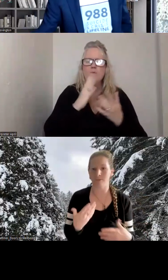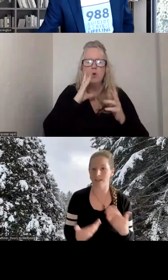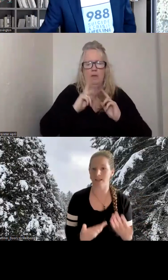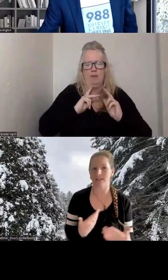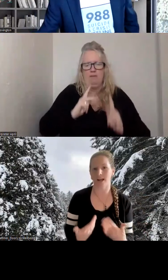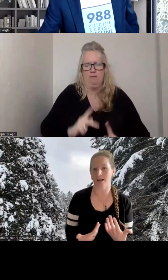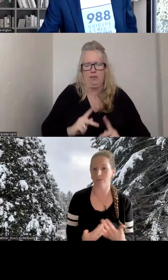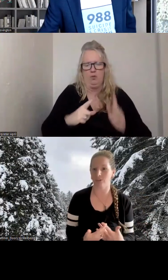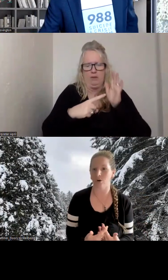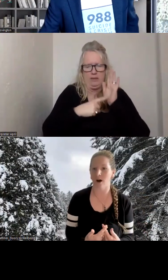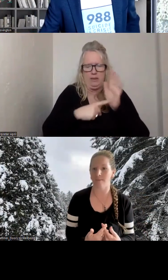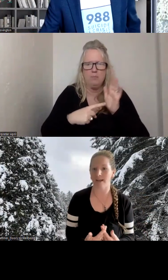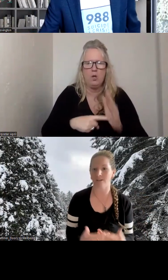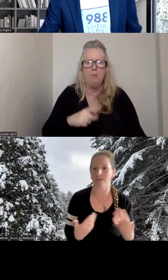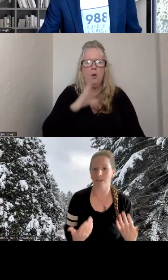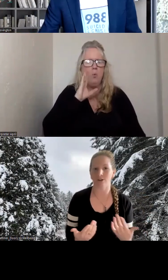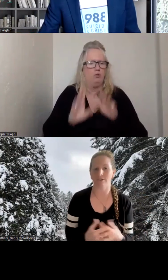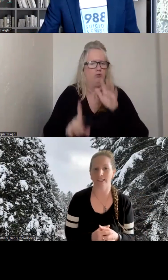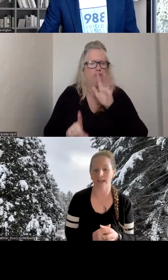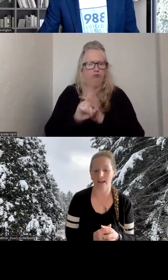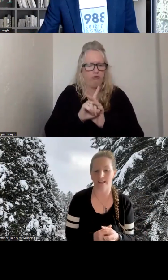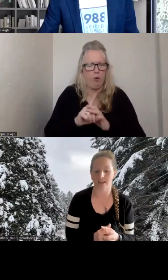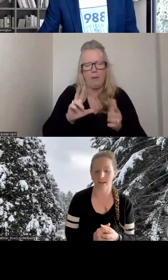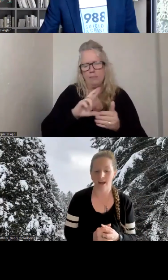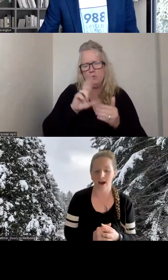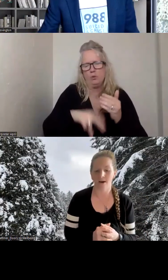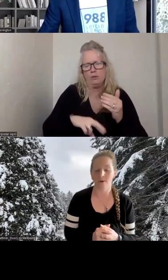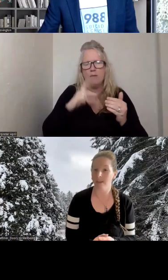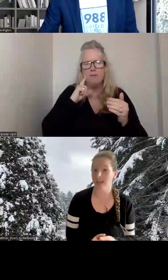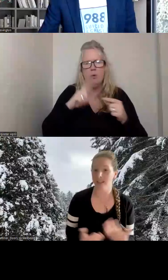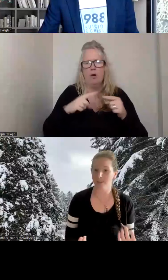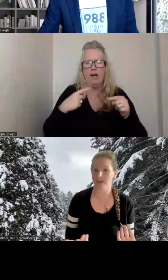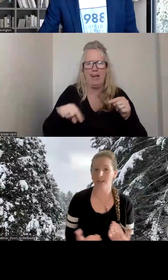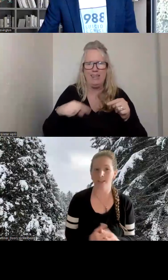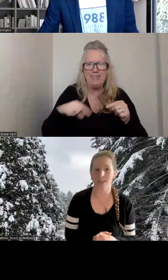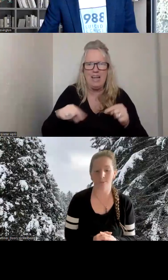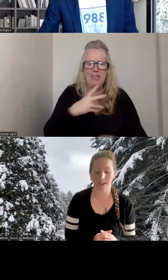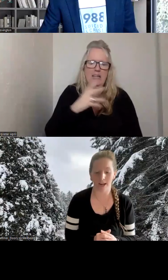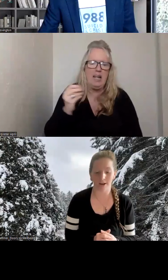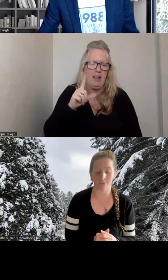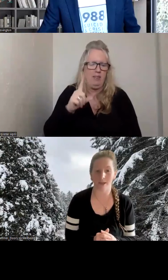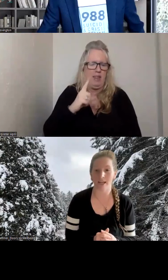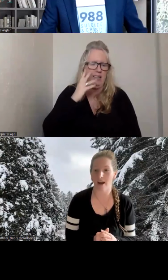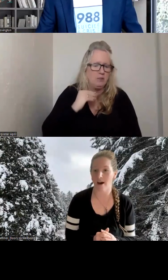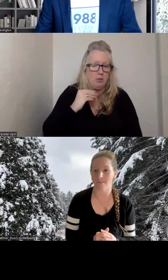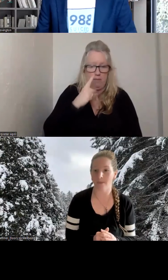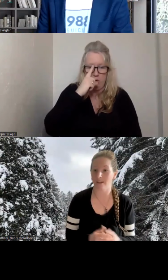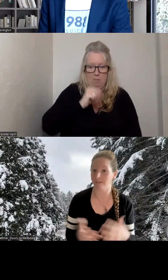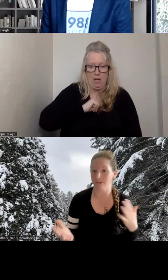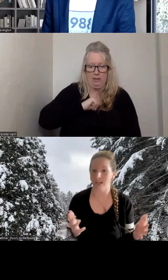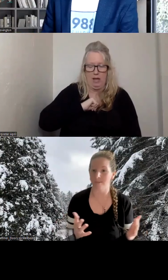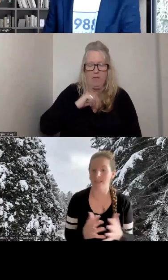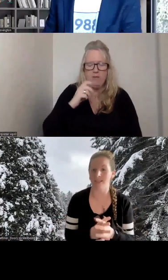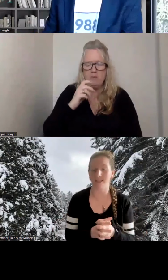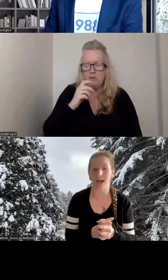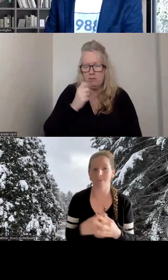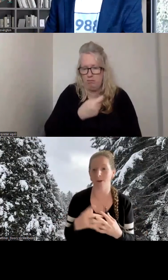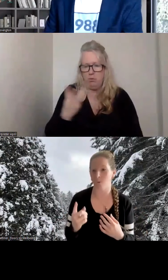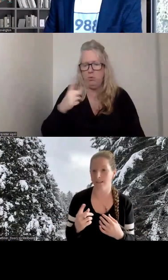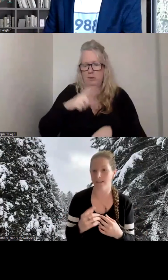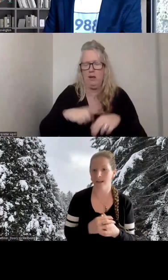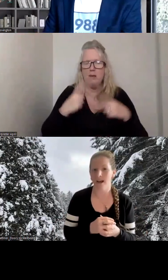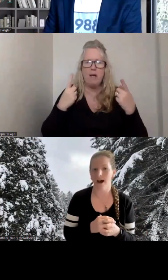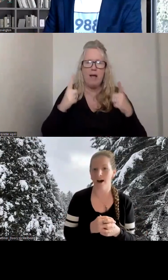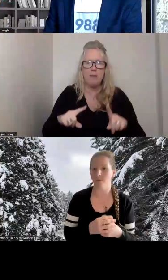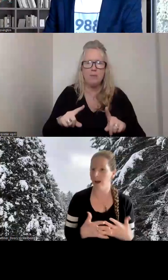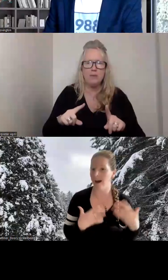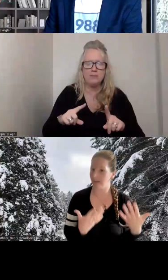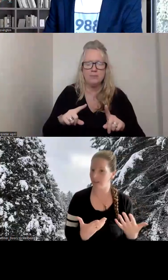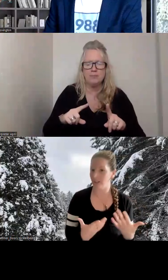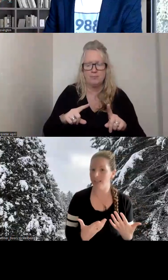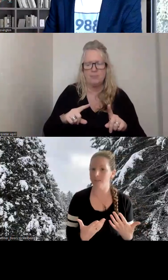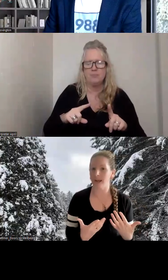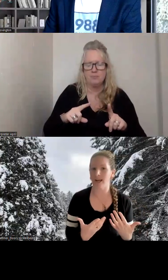AND THE THINGS THAT SHOW UP AS ANXIETY. SOMETIMES IT IS CHEST